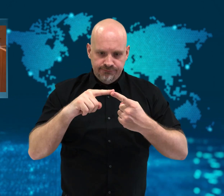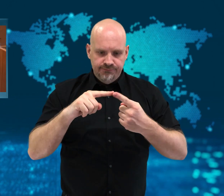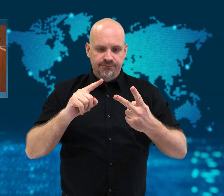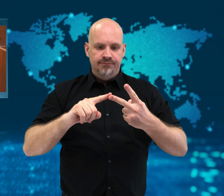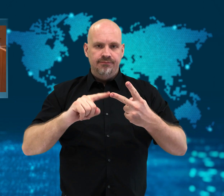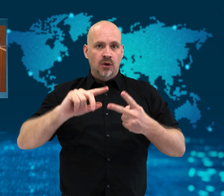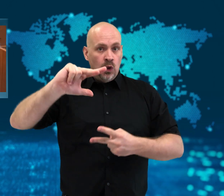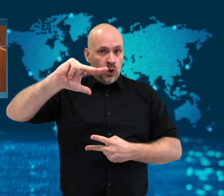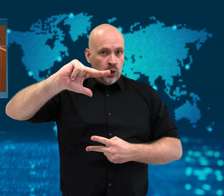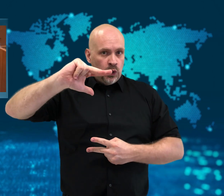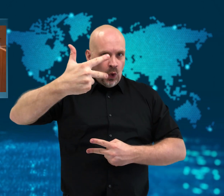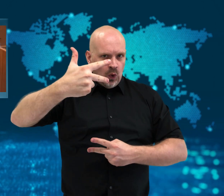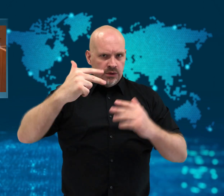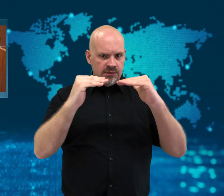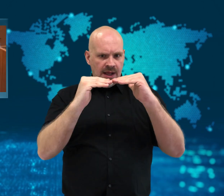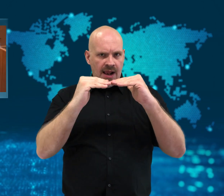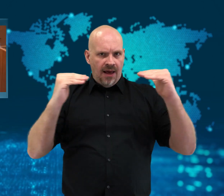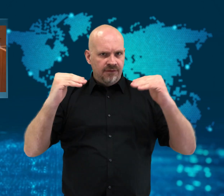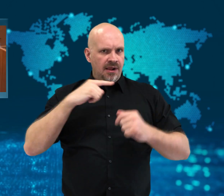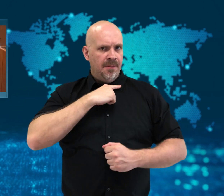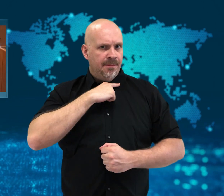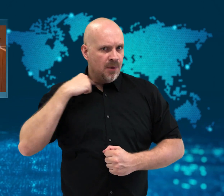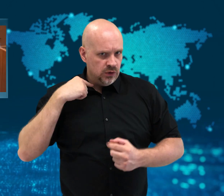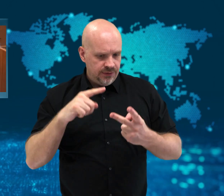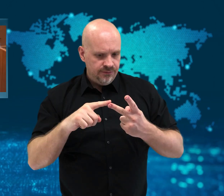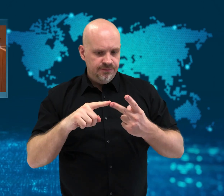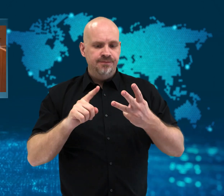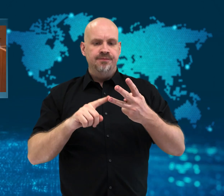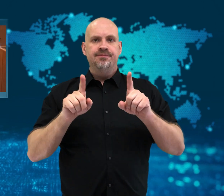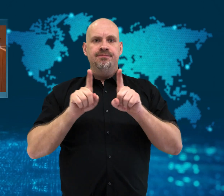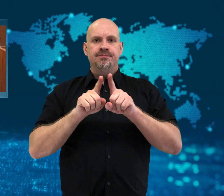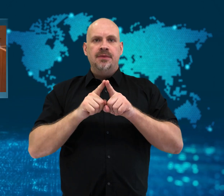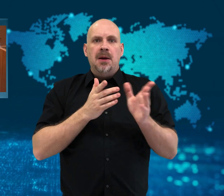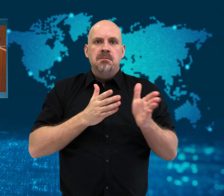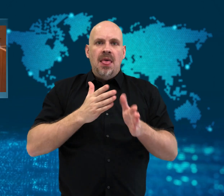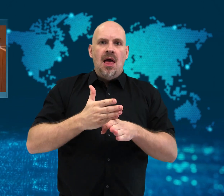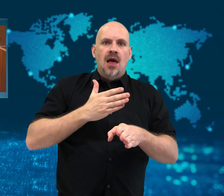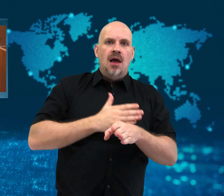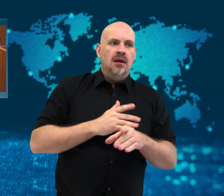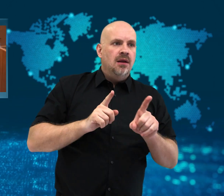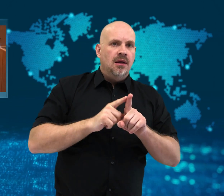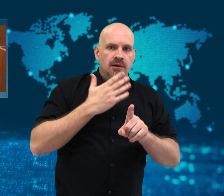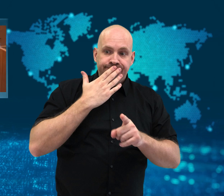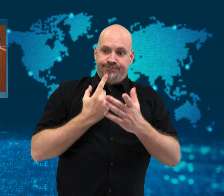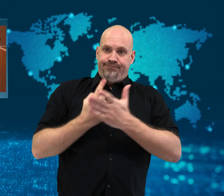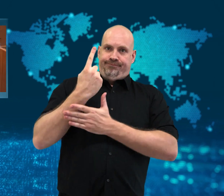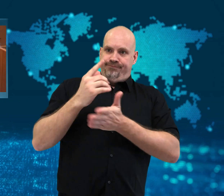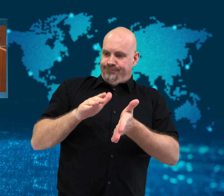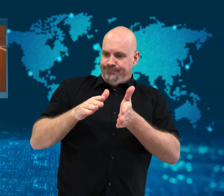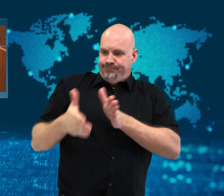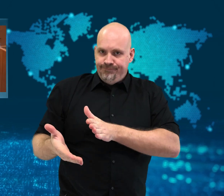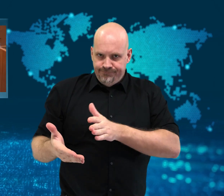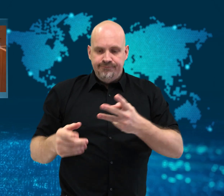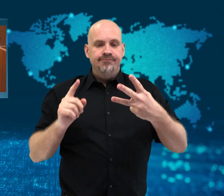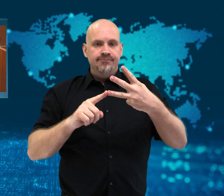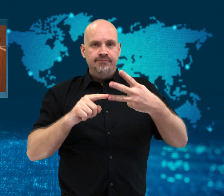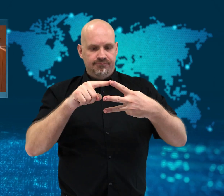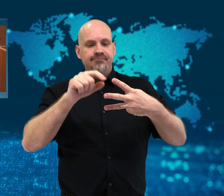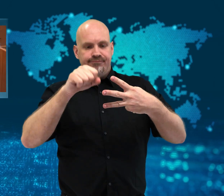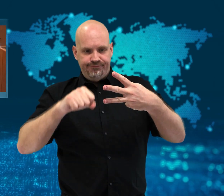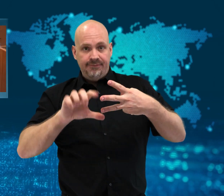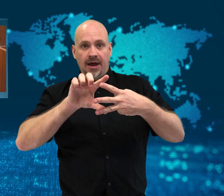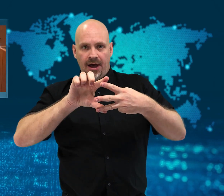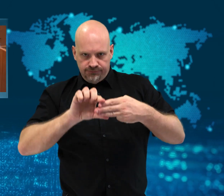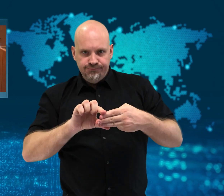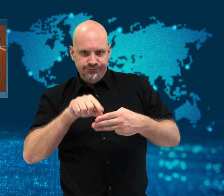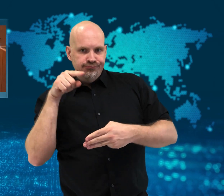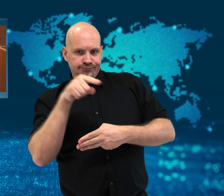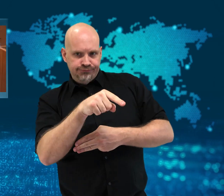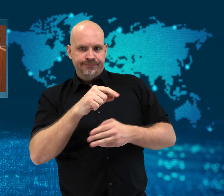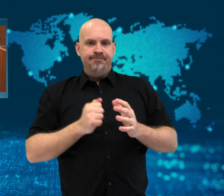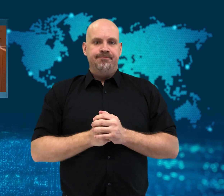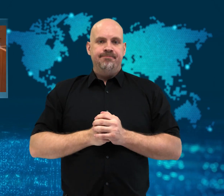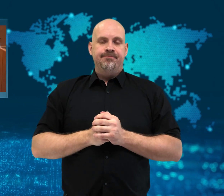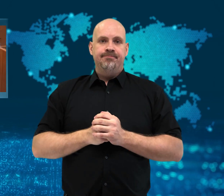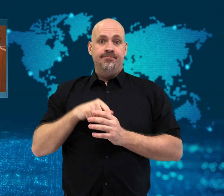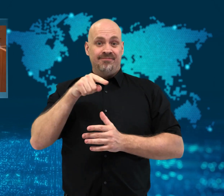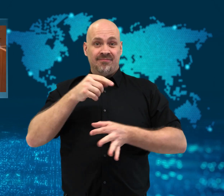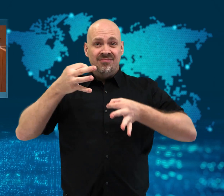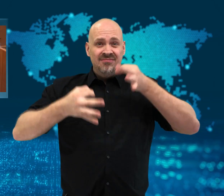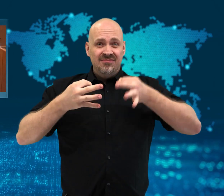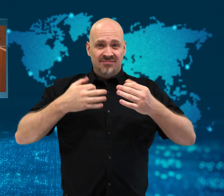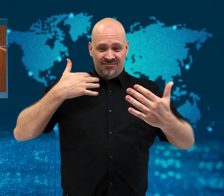The verdict followed a three-week trial with 45 witnesses including